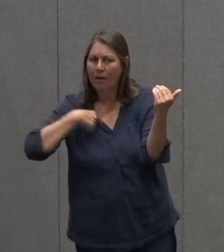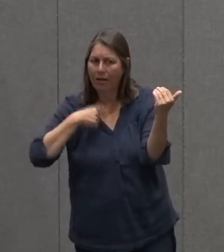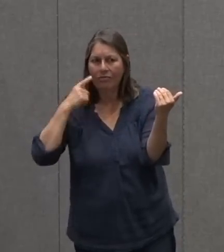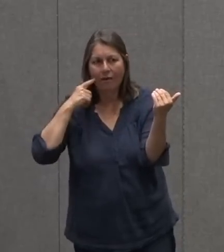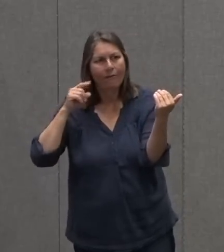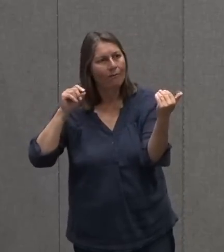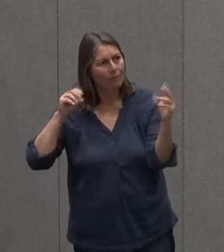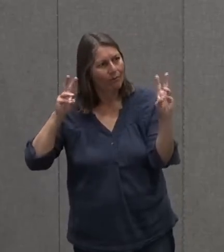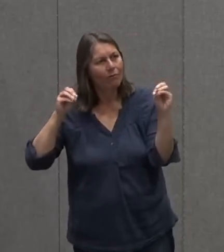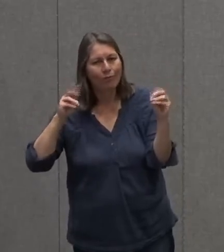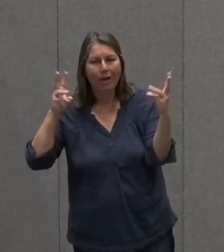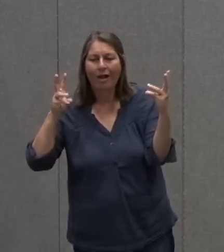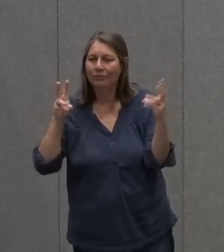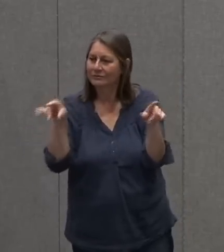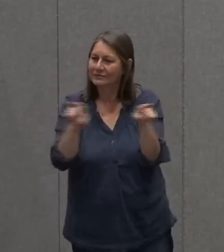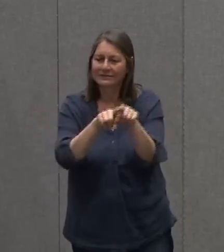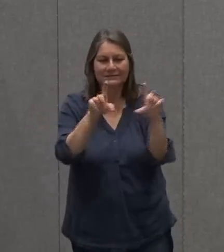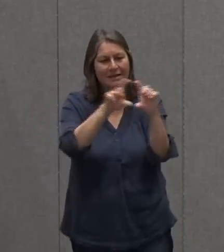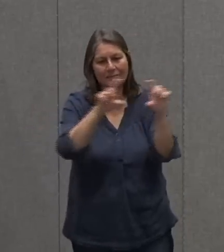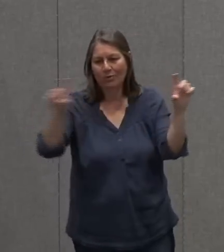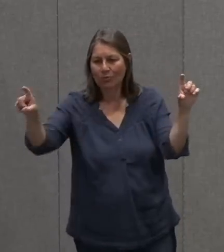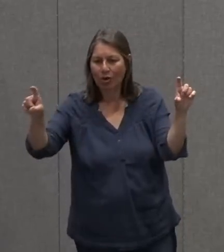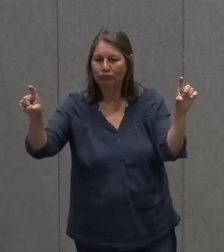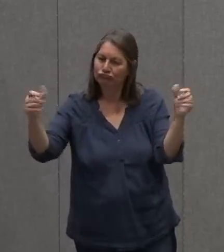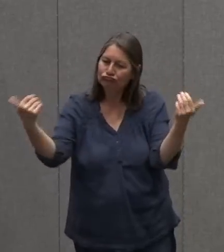It's in the same row it's got to be closest, right?